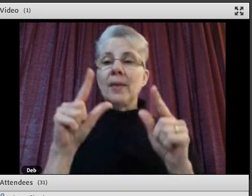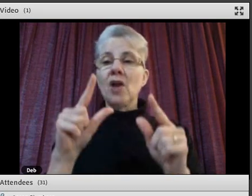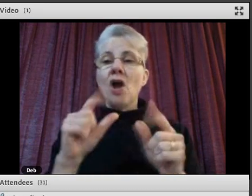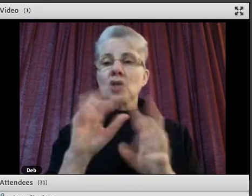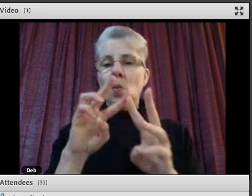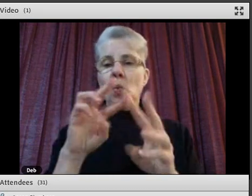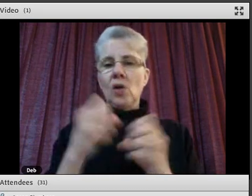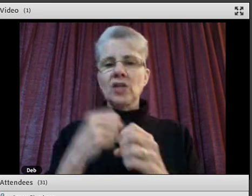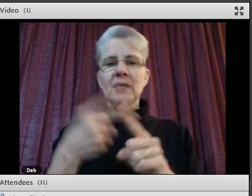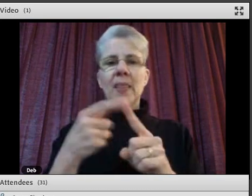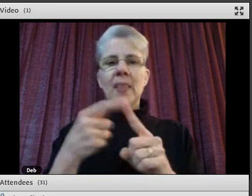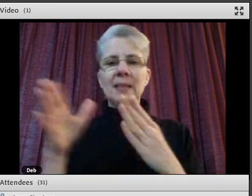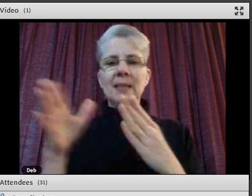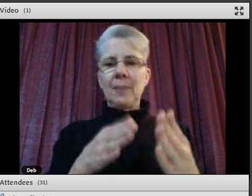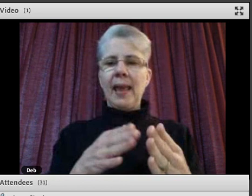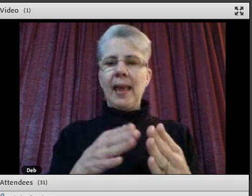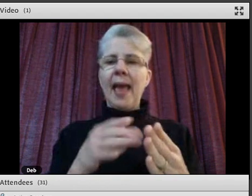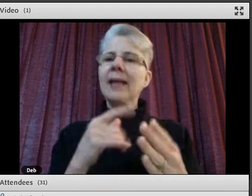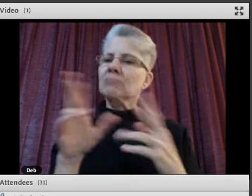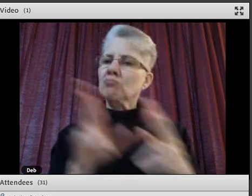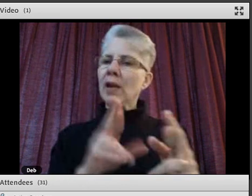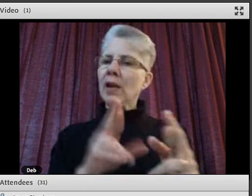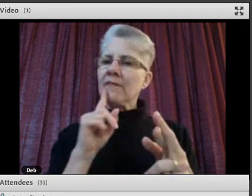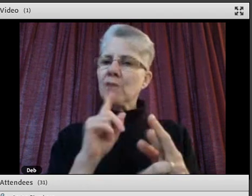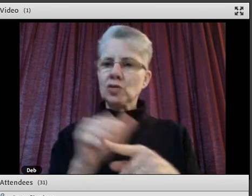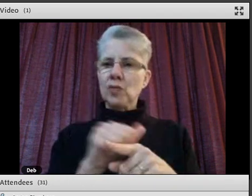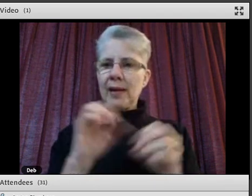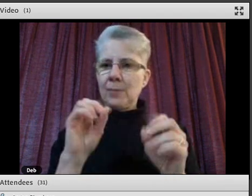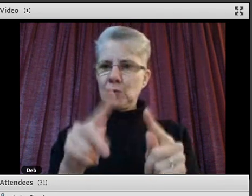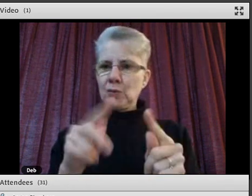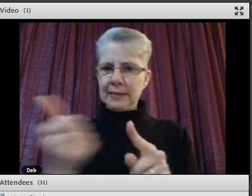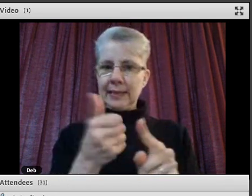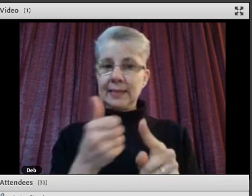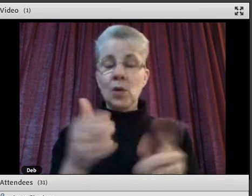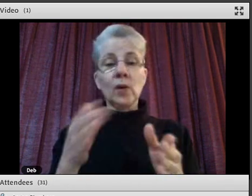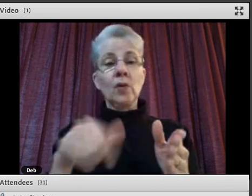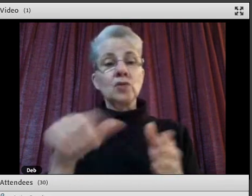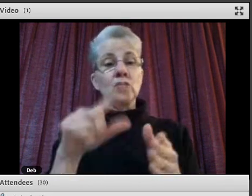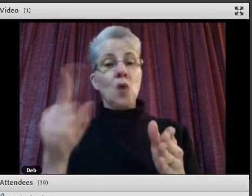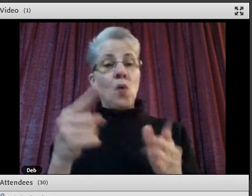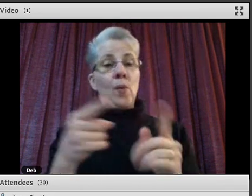We encourage you, as always, to check the SWFLN community education calendar on the SWFLN website,